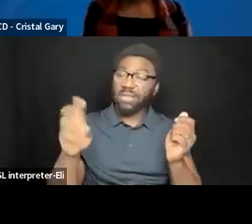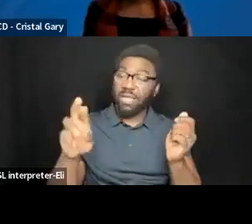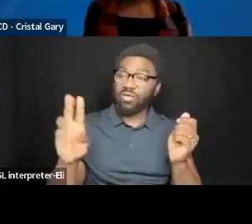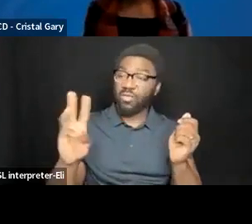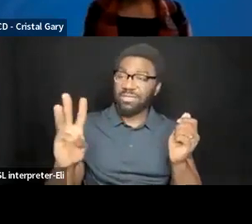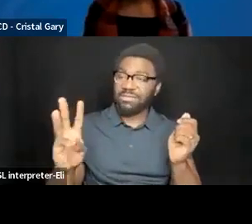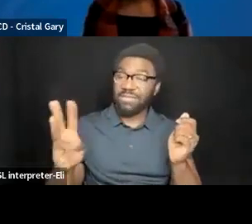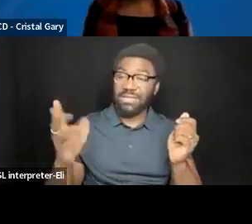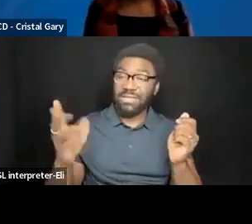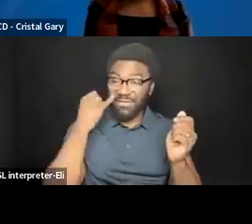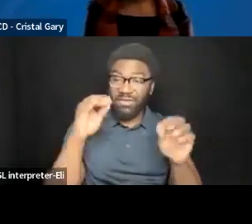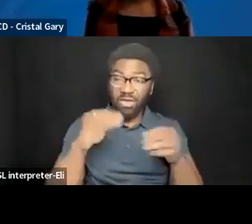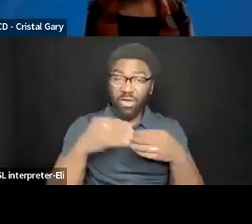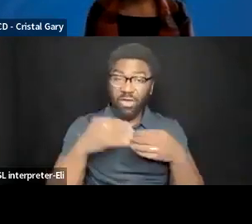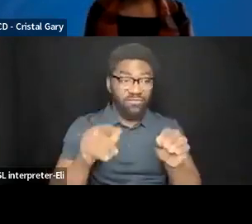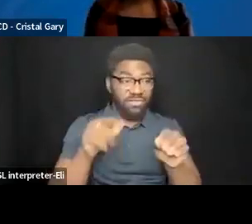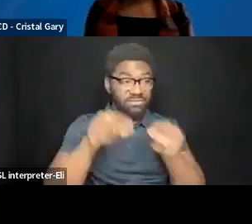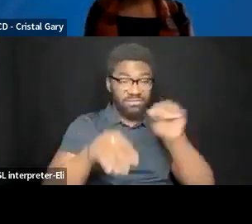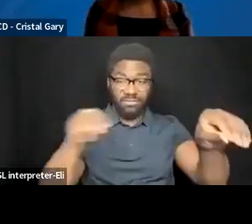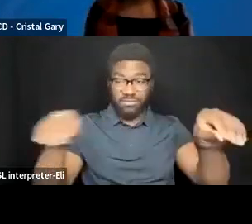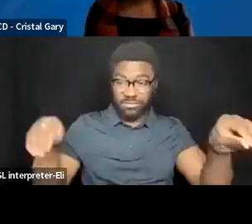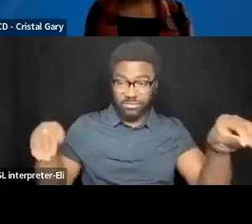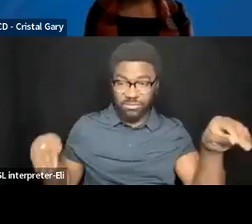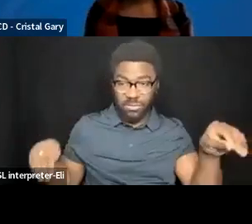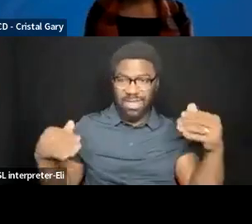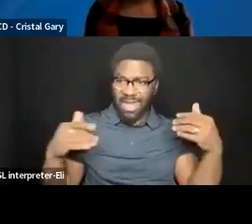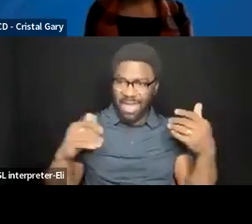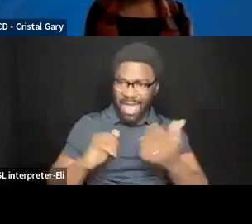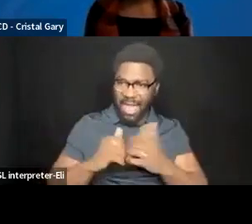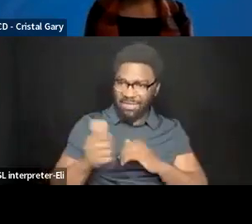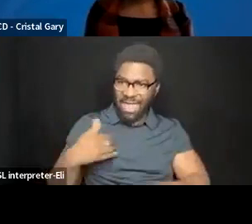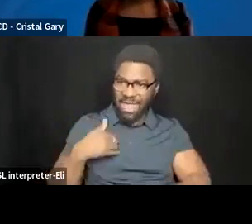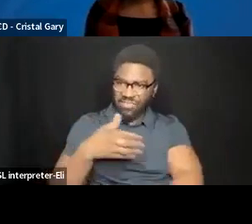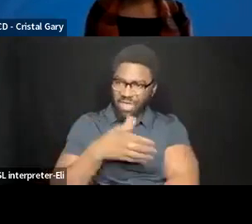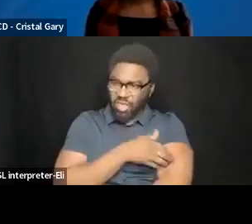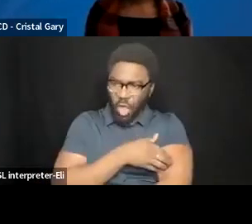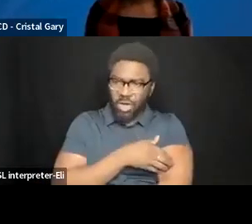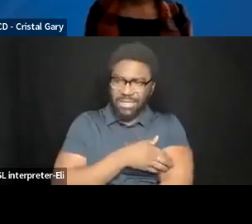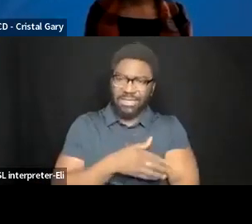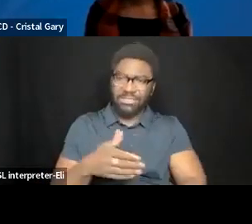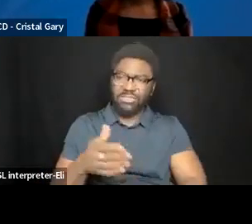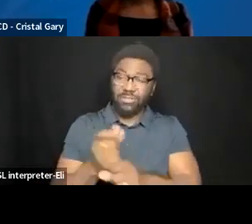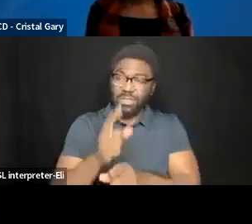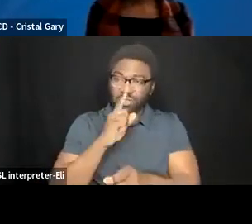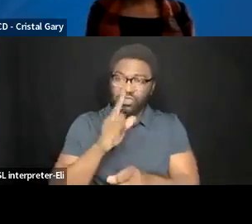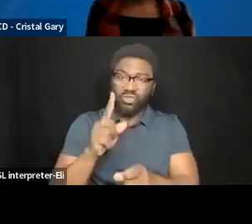They really need to have the authority and responsibility to make sure that these things actually happen. And so, I was really pleased to see